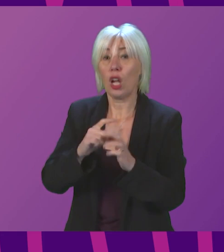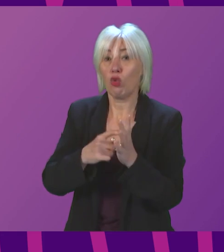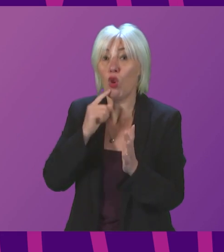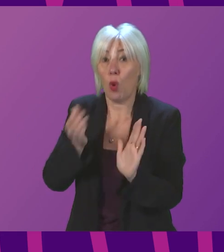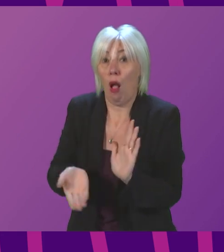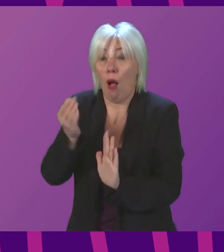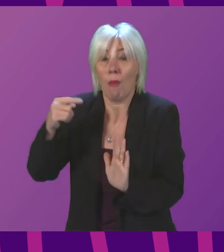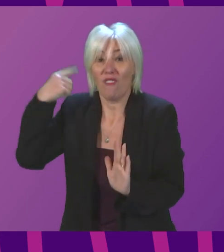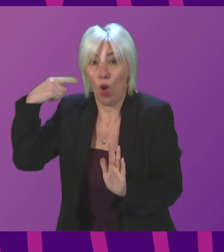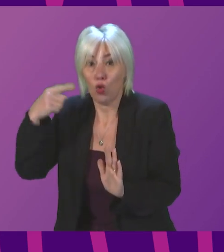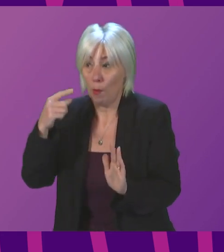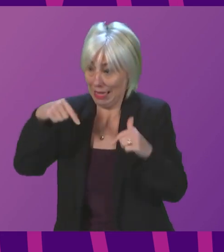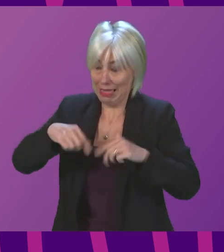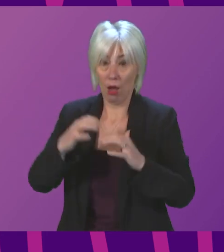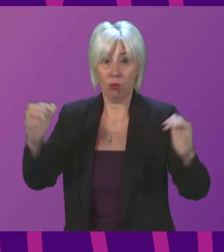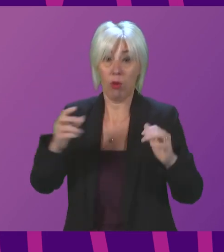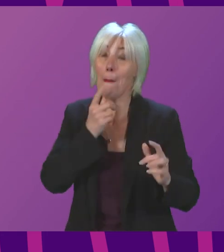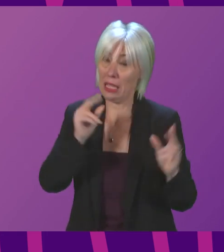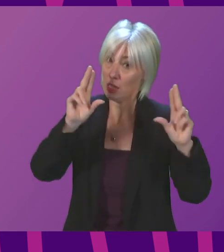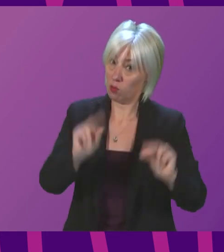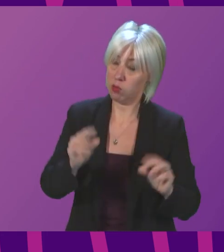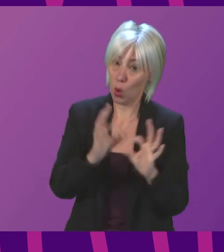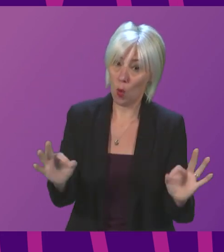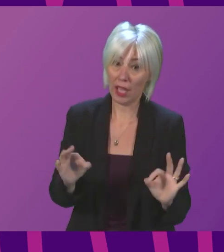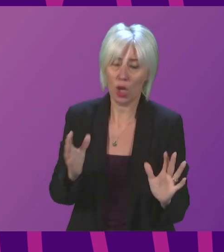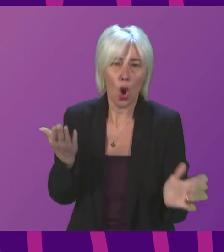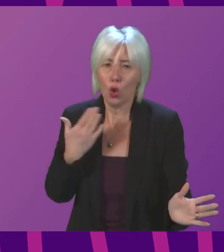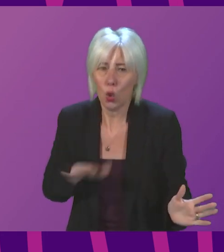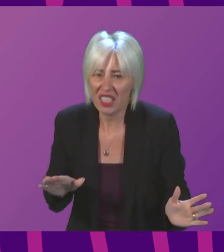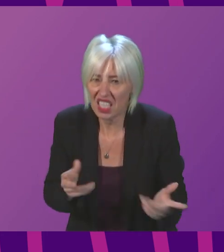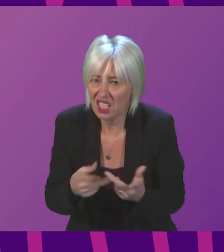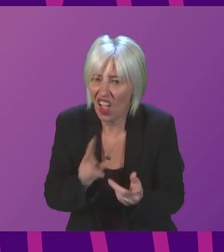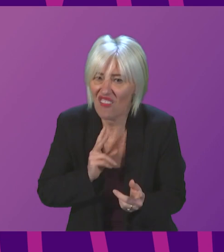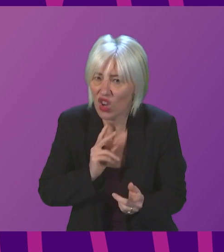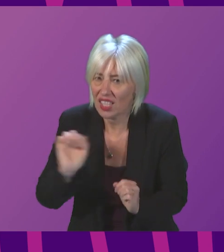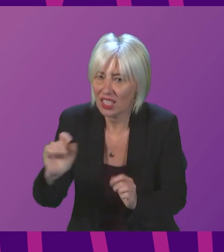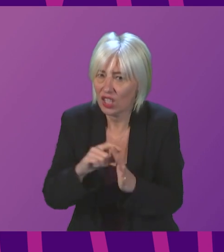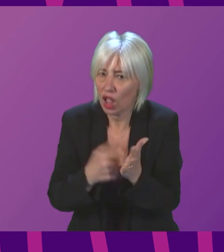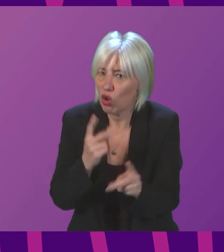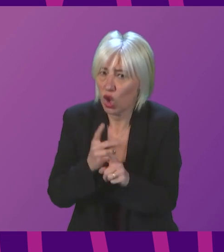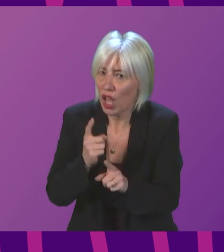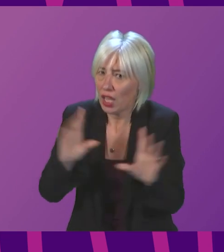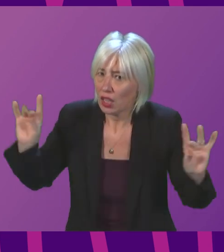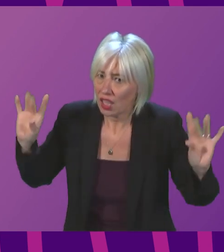grateful if we could hear Mr Ross speaking. We do not need any other voices while he is speaking.